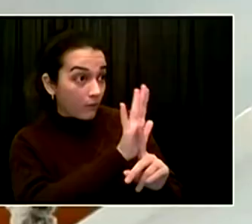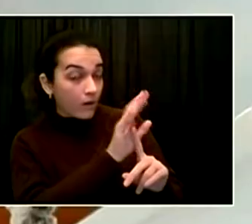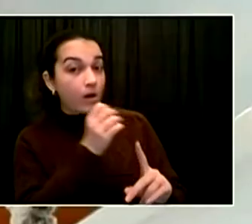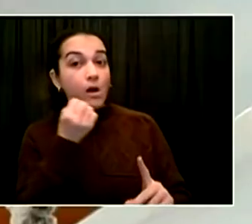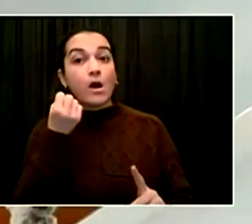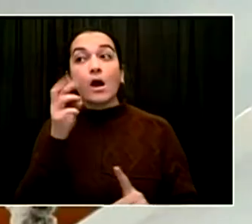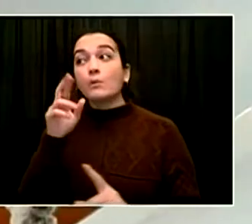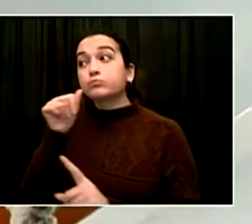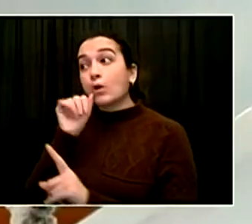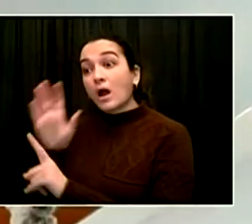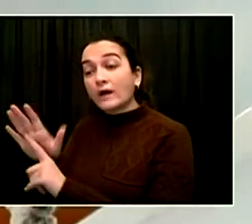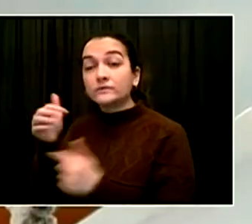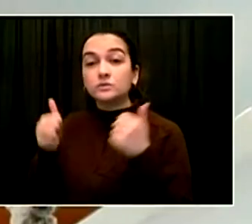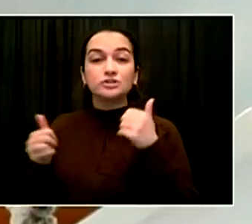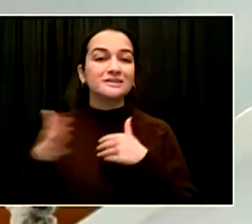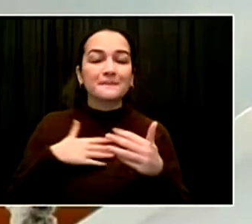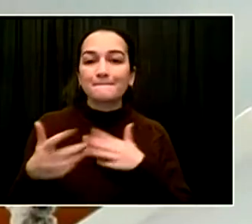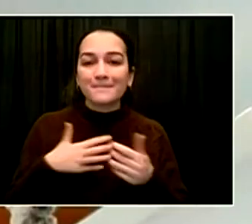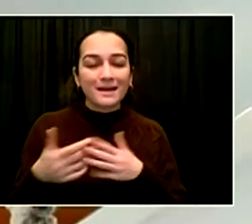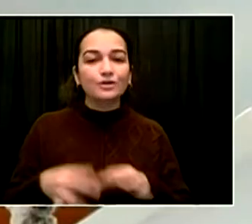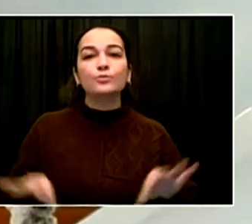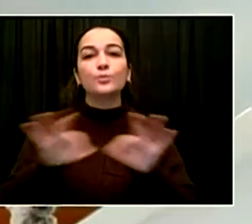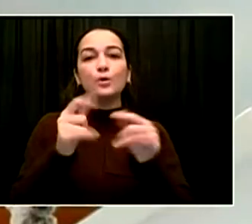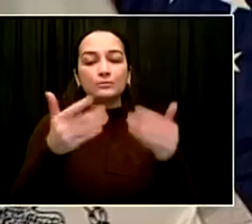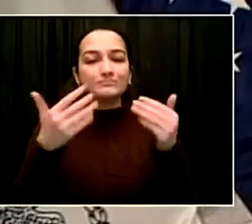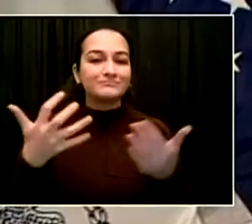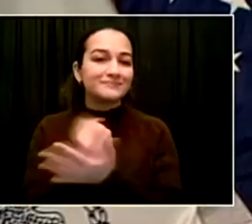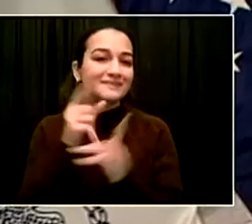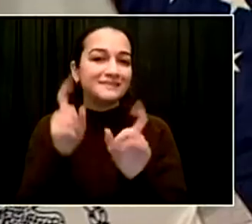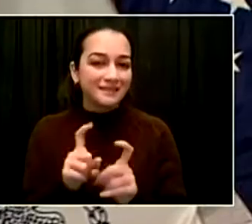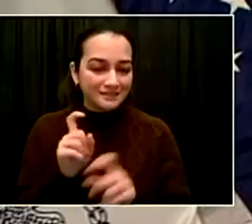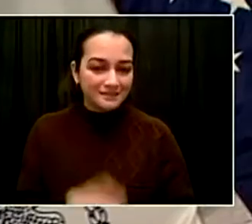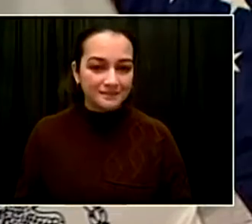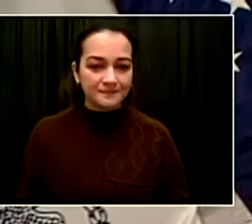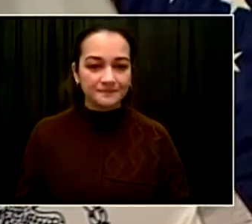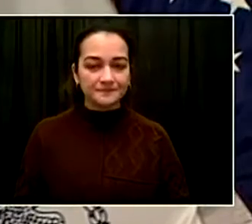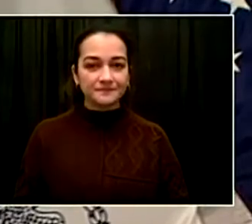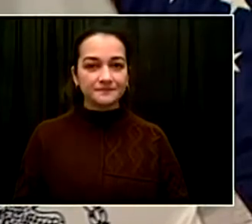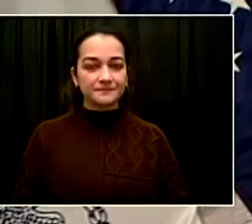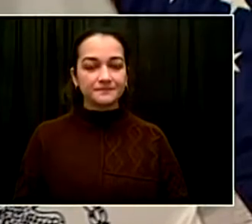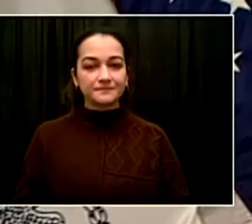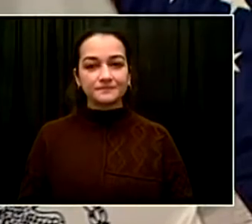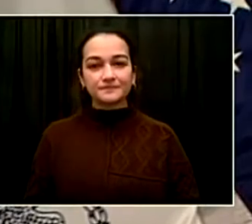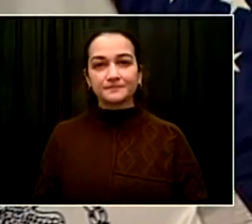COMMUNITY WITH NO EXCEPTION ACROSS THE CITY AND THAT'S WHAT WE'RE GOING TO CONTINUE TO FOCUS ON. THANK YOU. KEVIN, WE'LL GET TO THAT